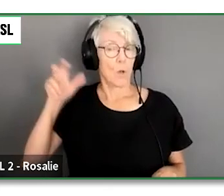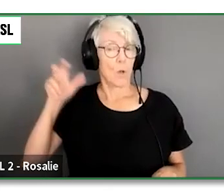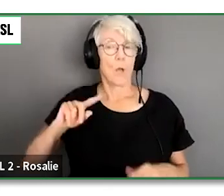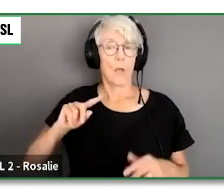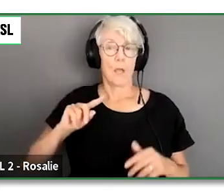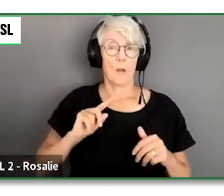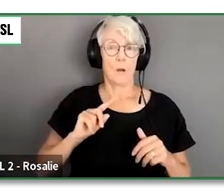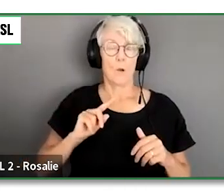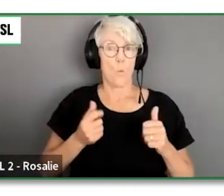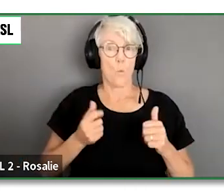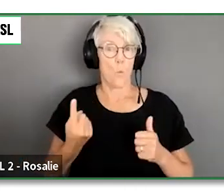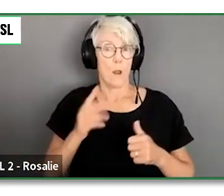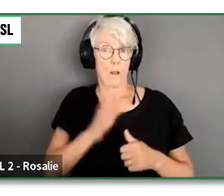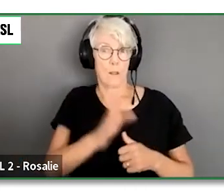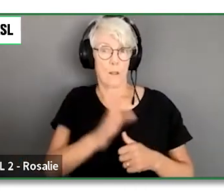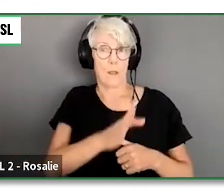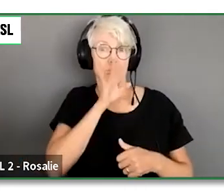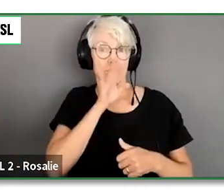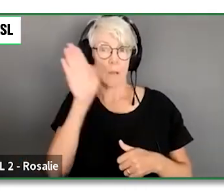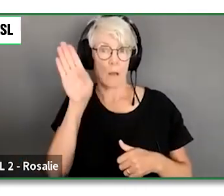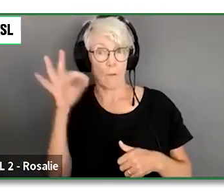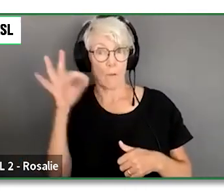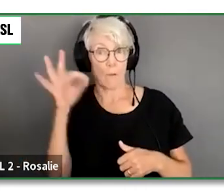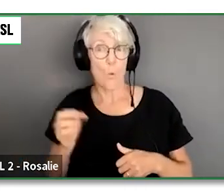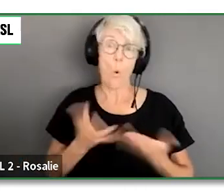using and if you run into any technical